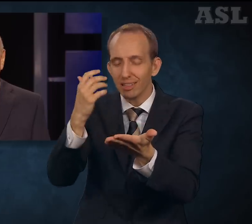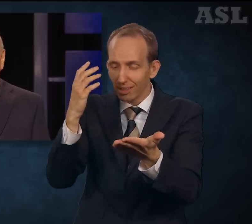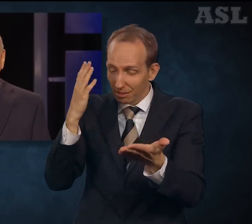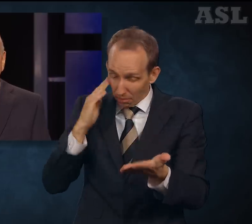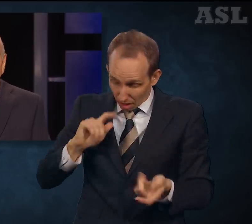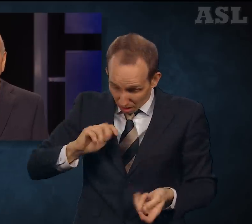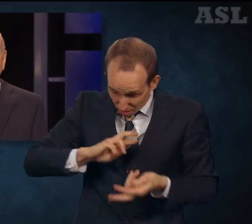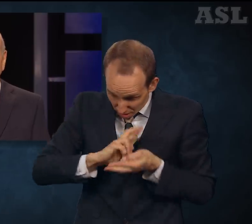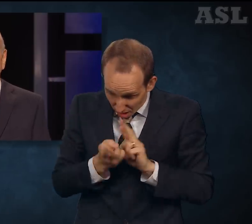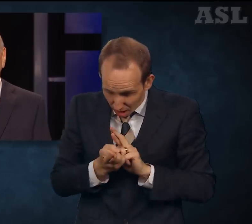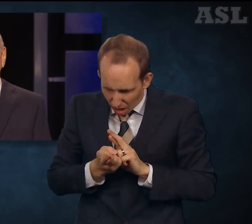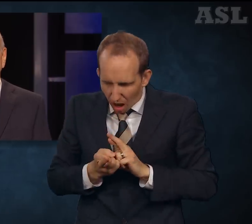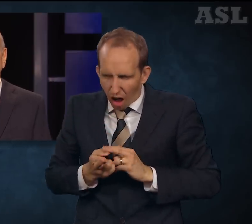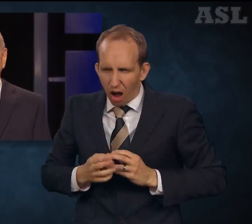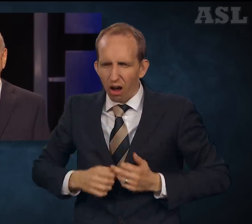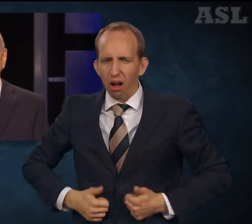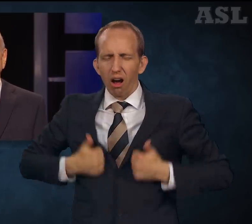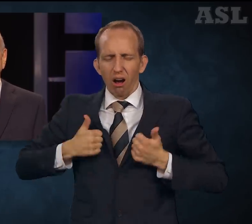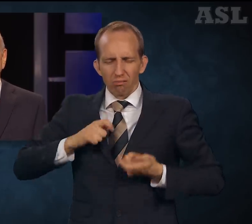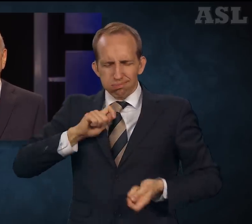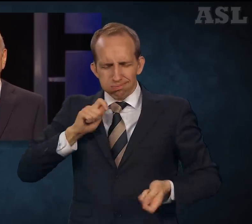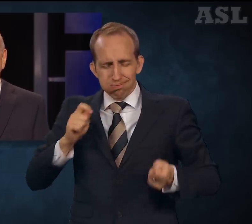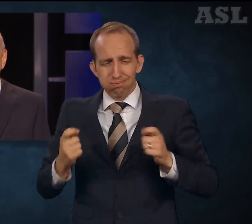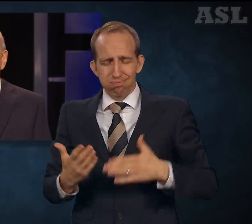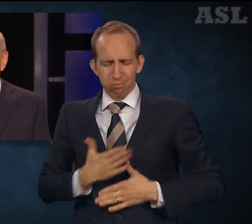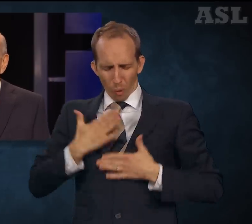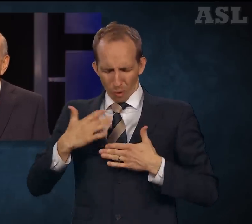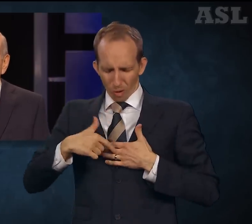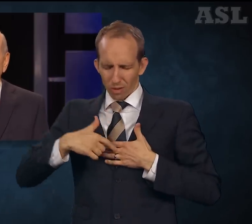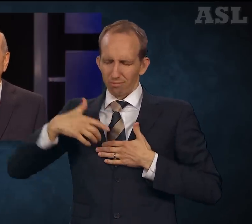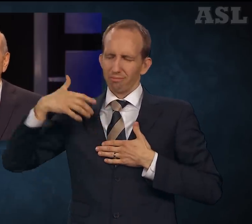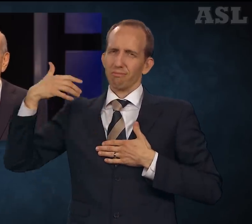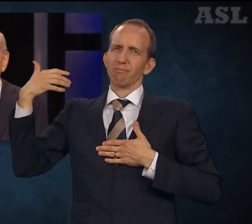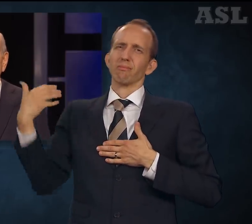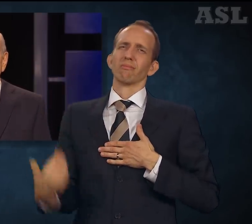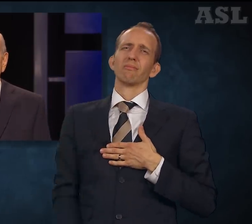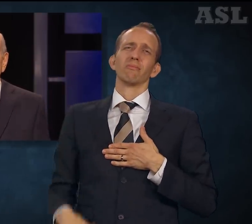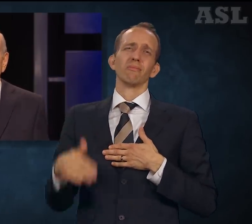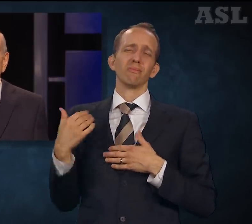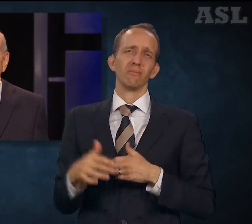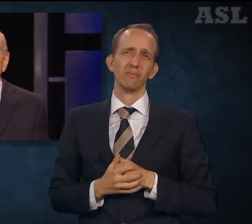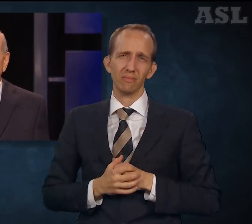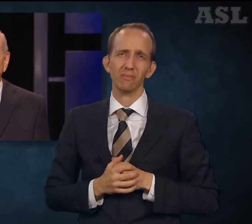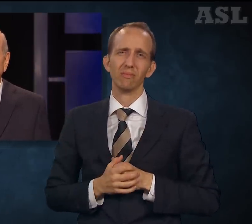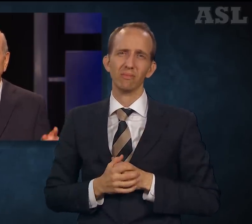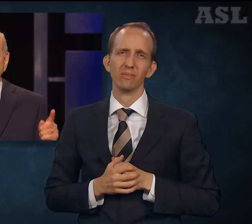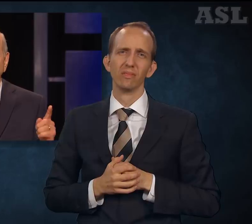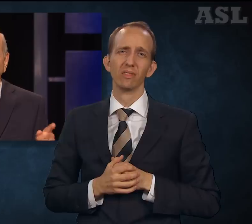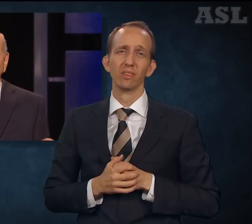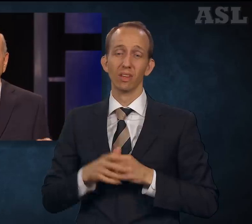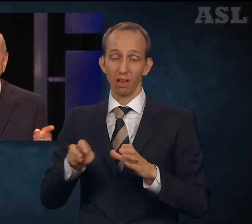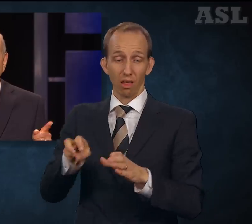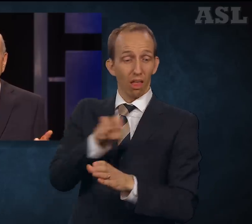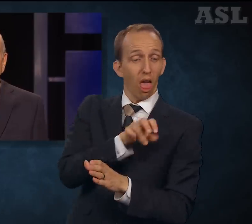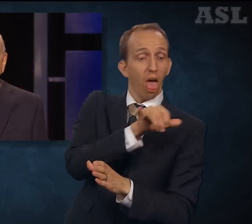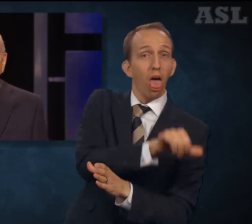THE JOY THAT TRUE REPENTANCE ALWAYS BRINGS.